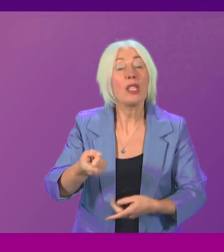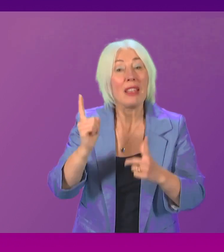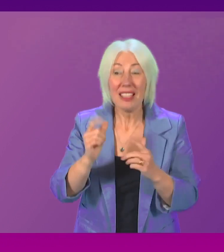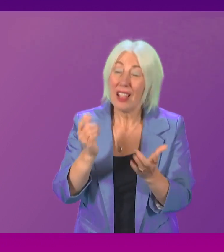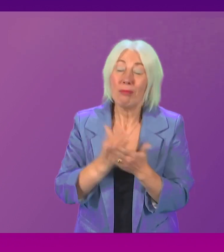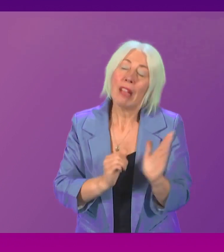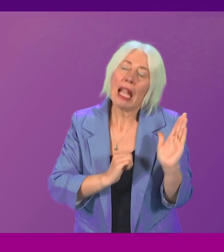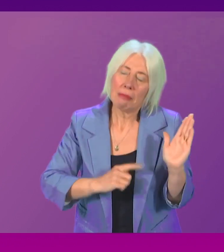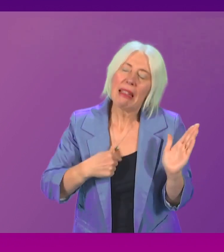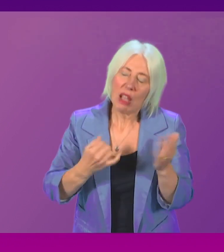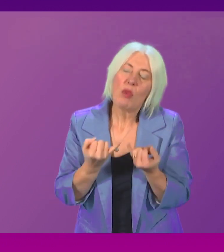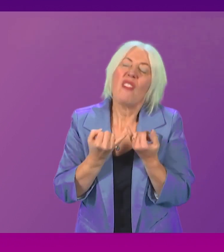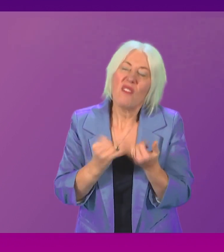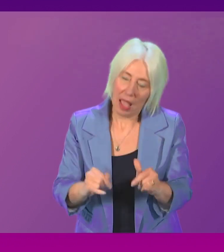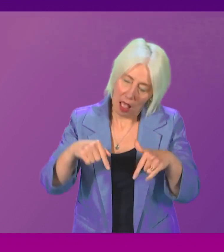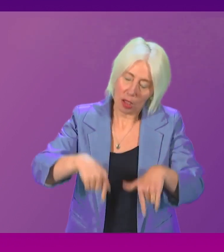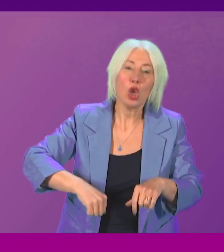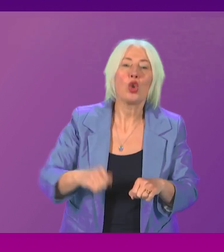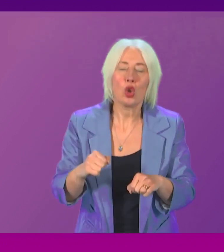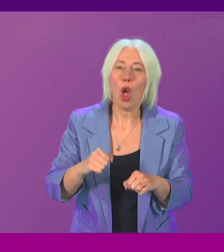her Government has failed Scotland on mental health?